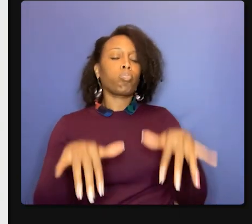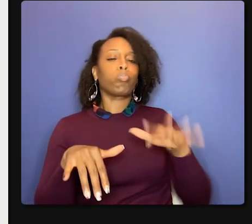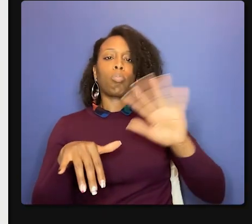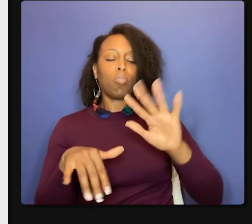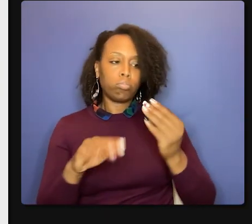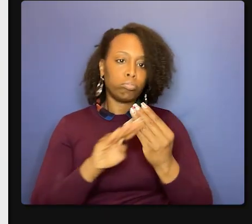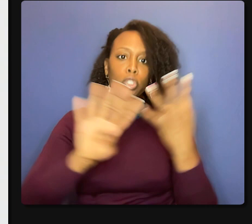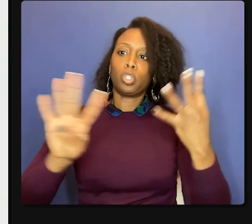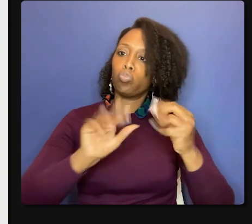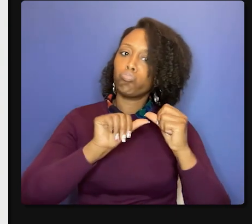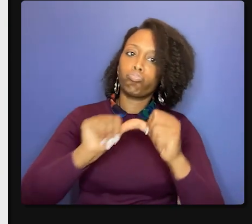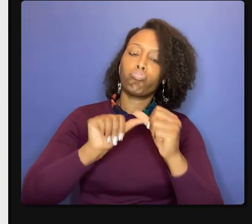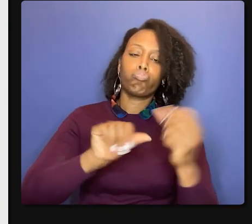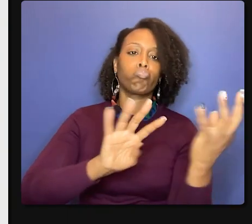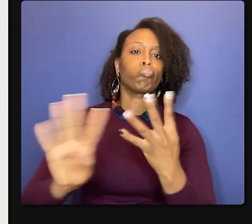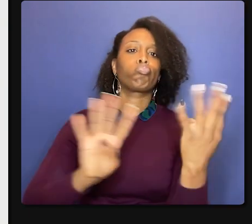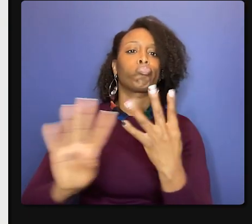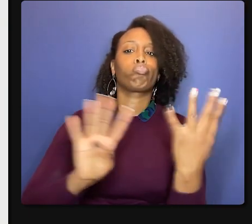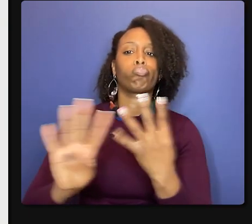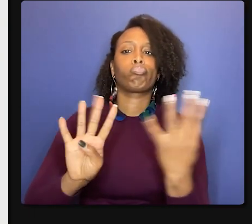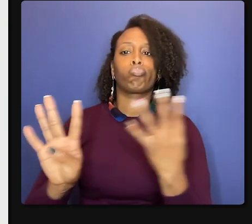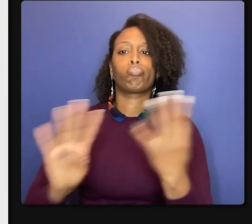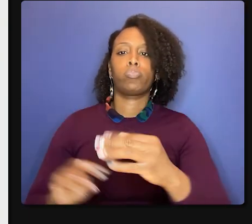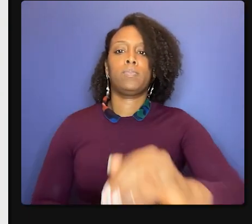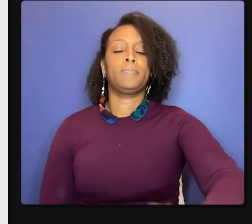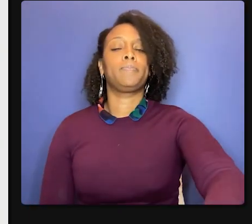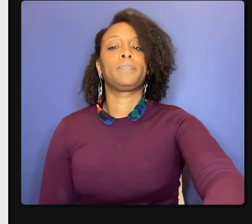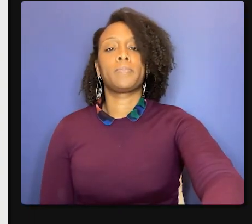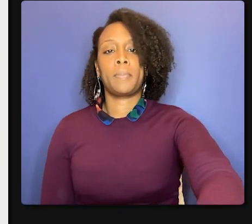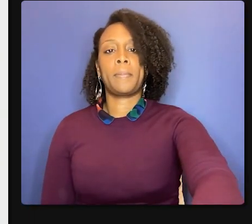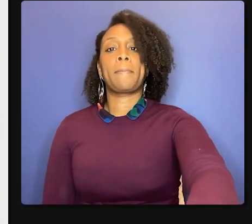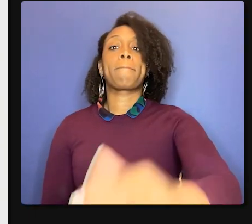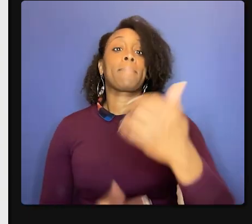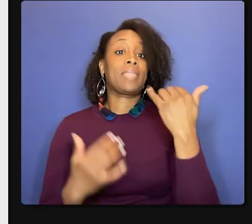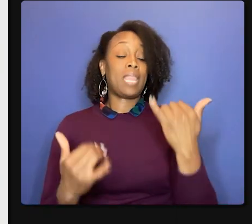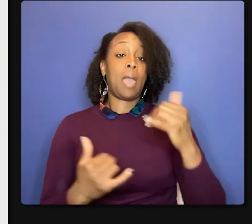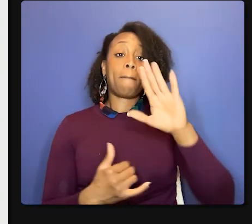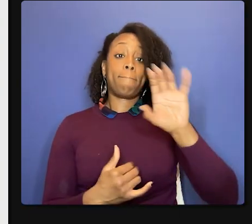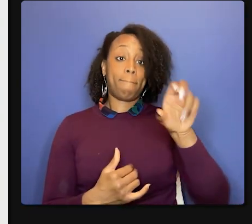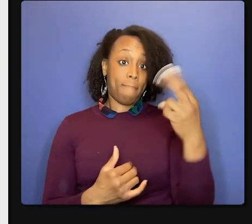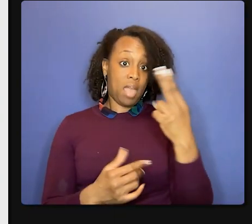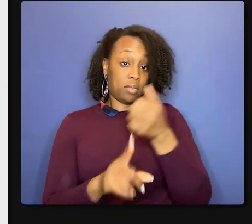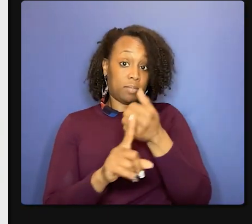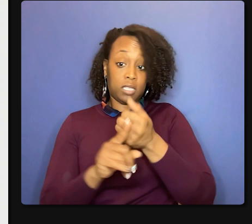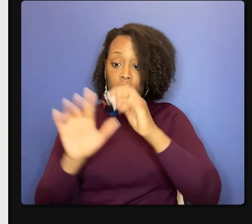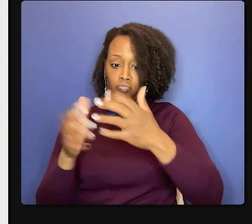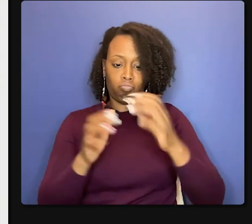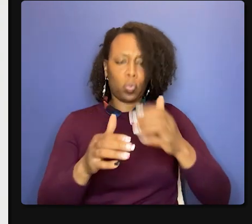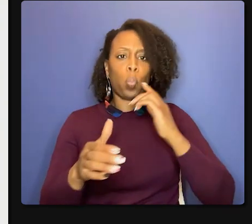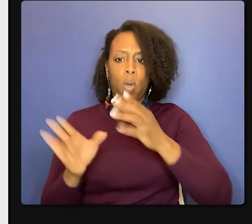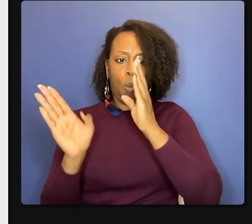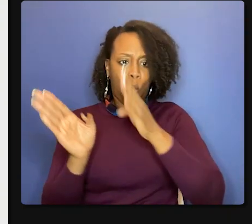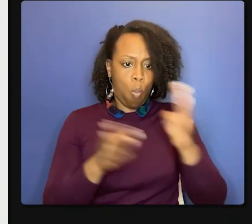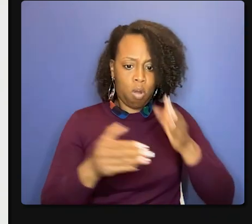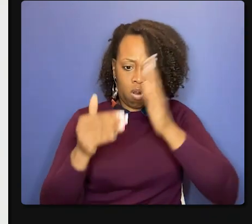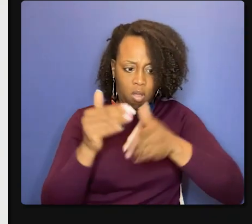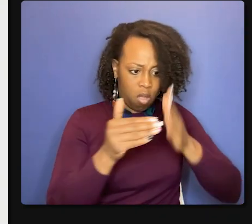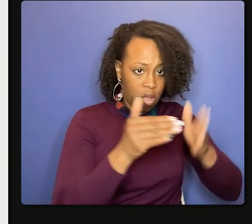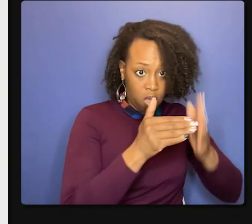We want to make sure that that work is always going and that the queues are not blocked up. Now the batches themselves, they will always complete an order.